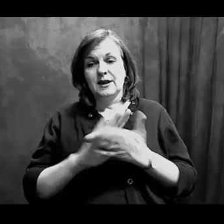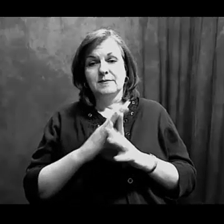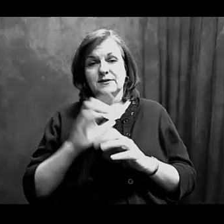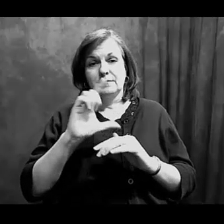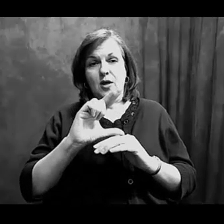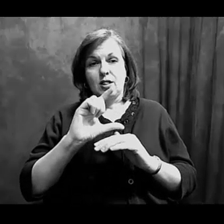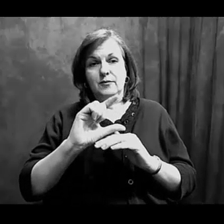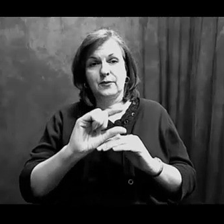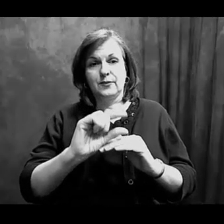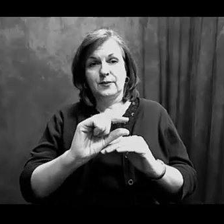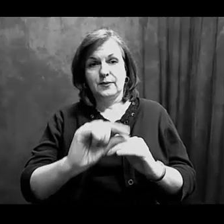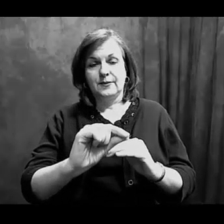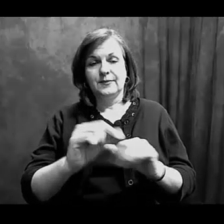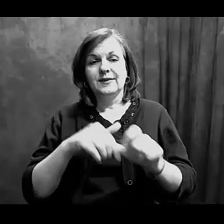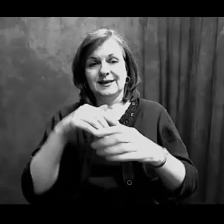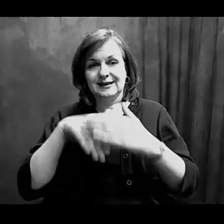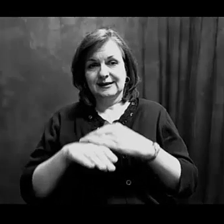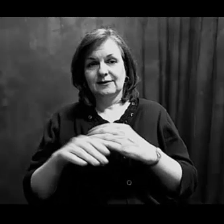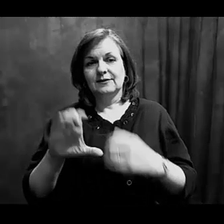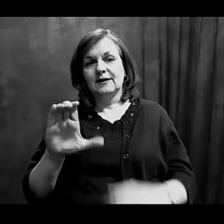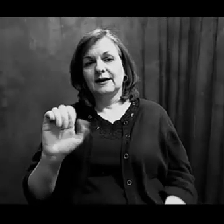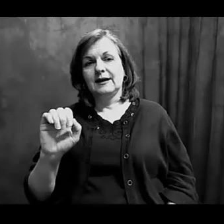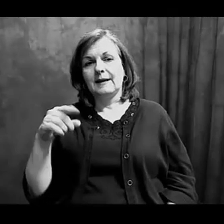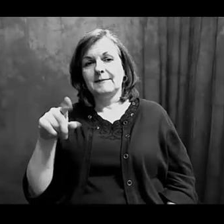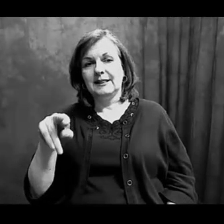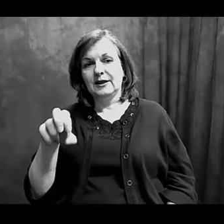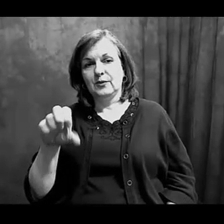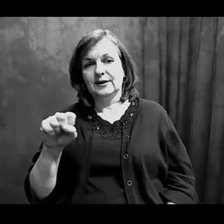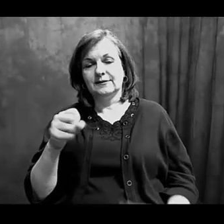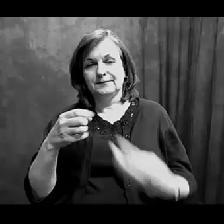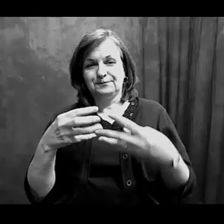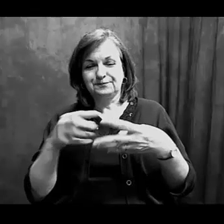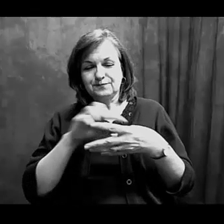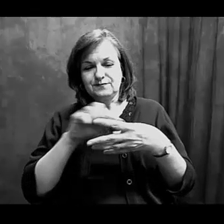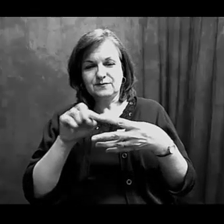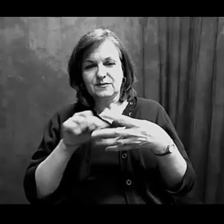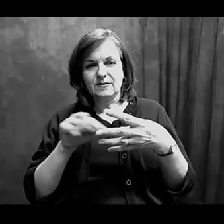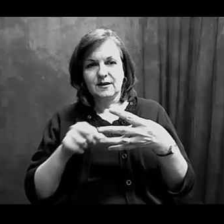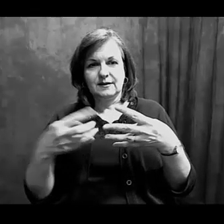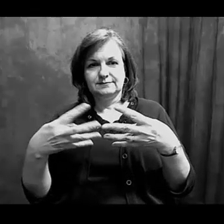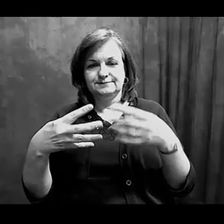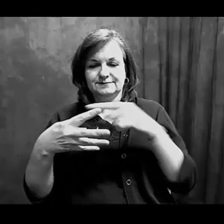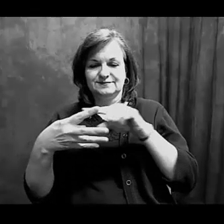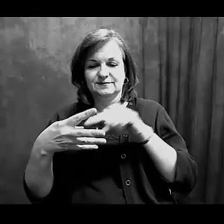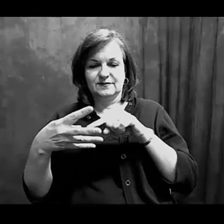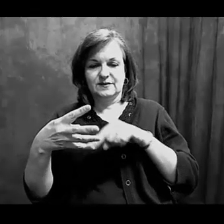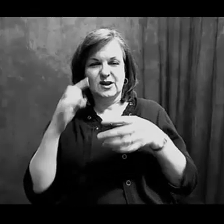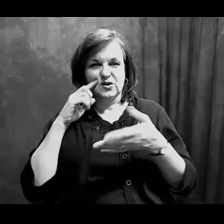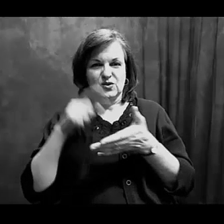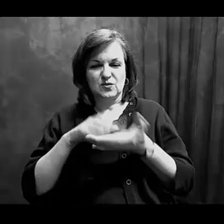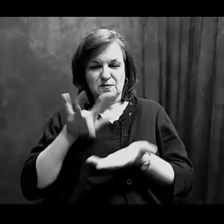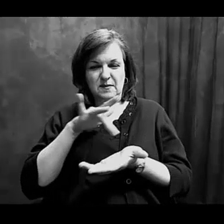and we get into the capillaries, we get smaller yet and here we have that mixed blood we've talked about before